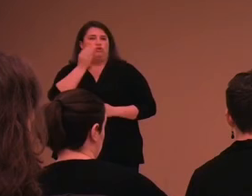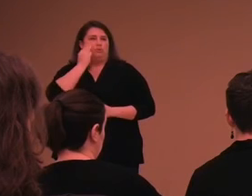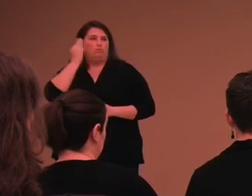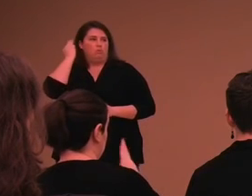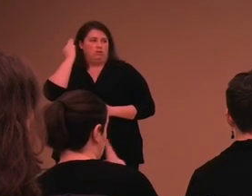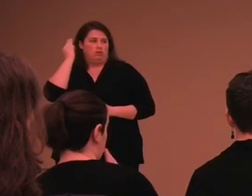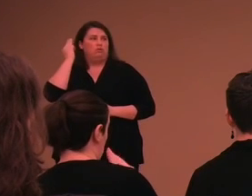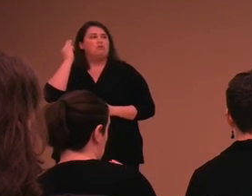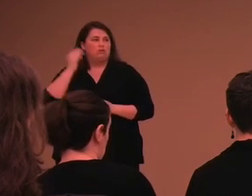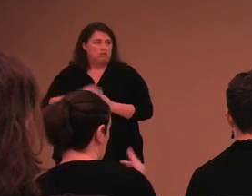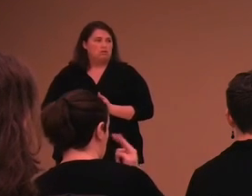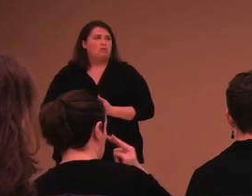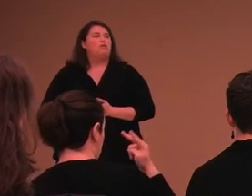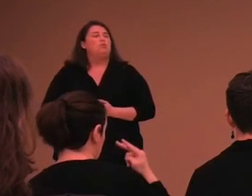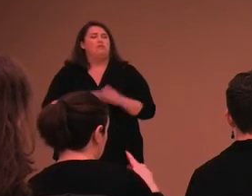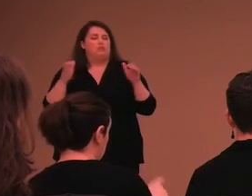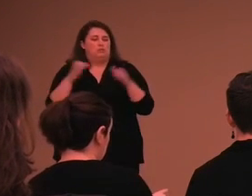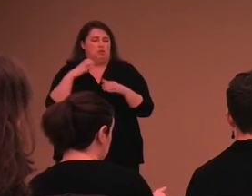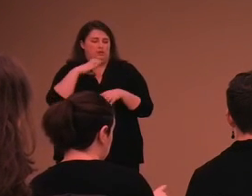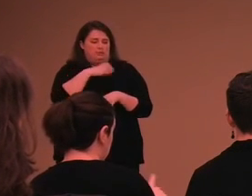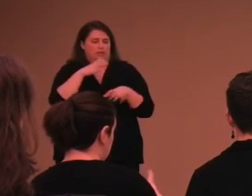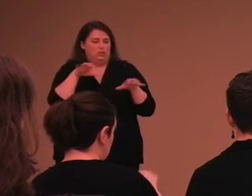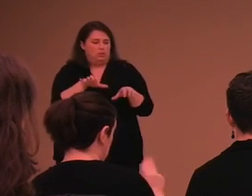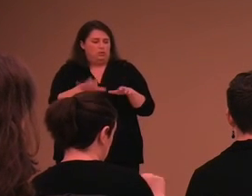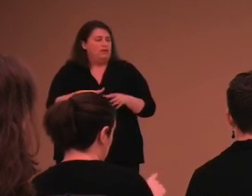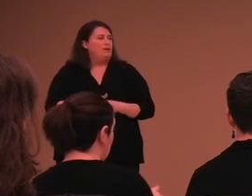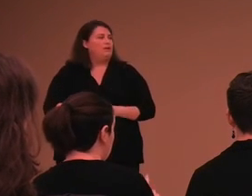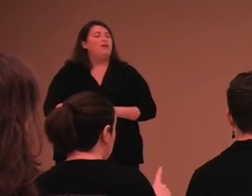They are two that does that and I the reason I bring that up is